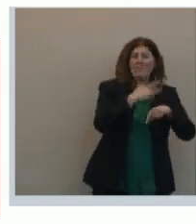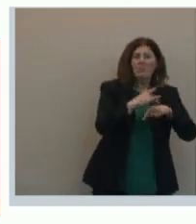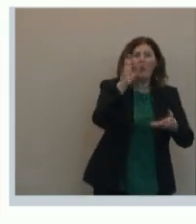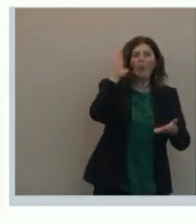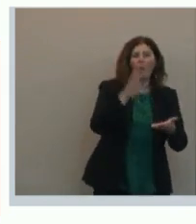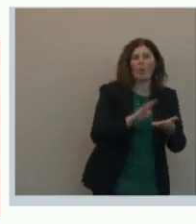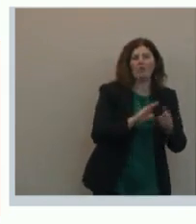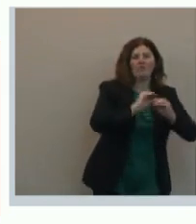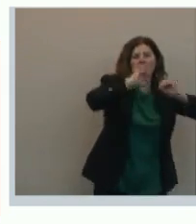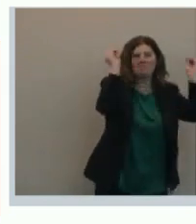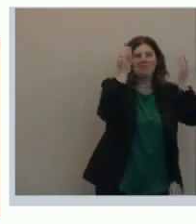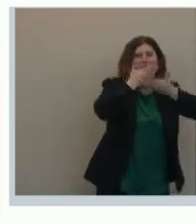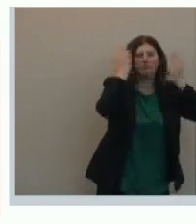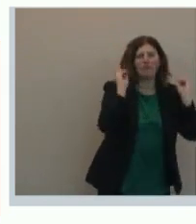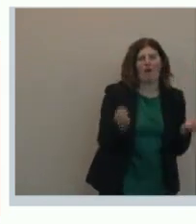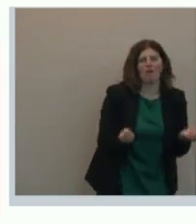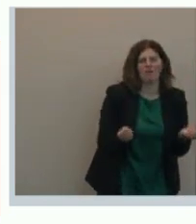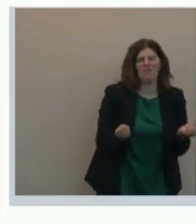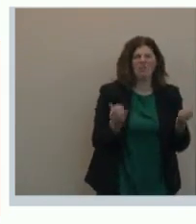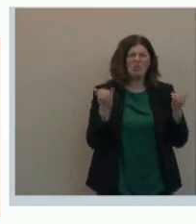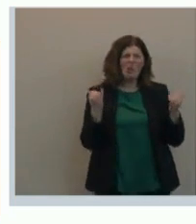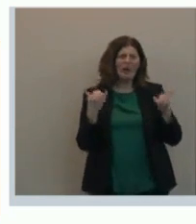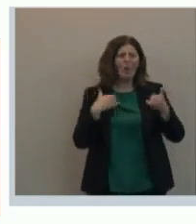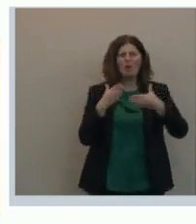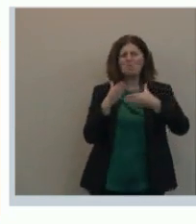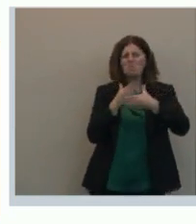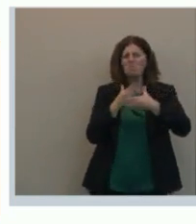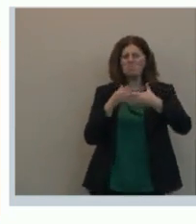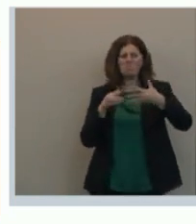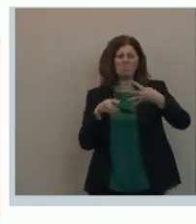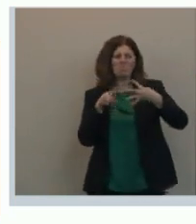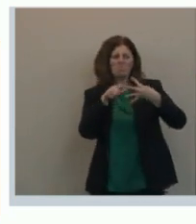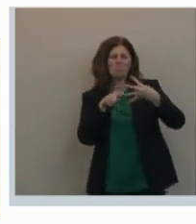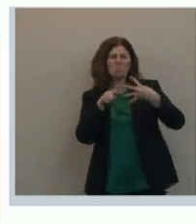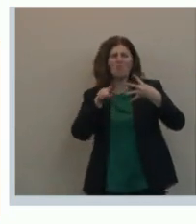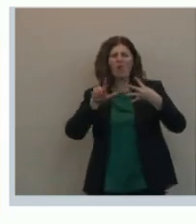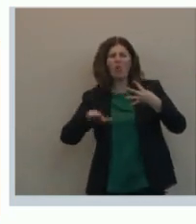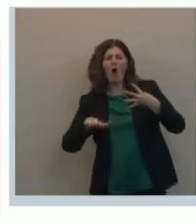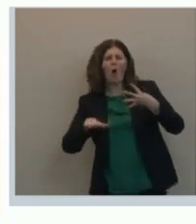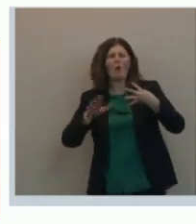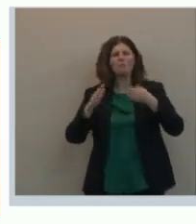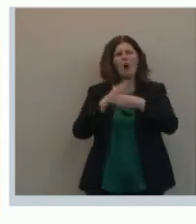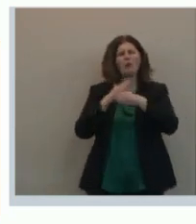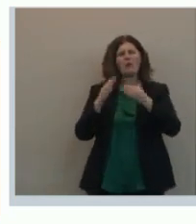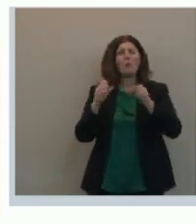AND YOU CAN SEE AT THE BOTTOM, IF WE DID NO INTERVENTION, IT WOULD BE WAY WORSE.